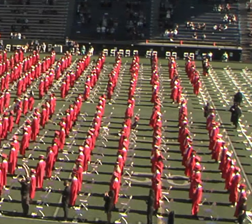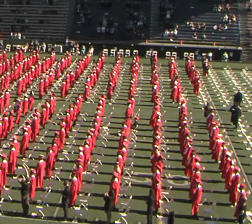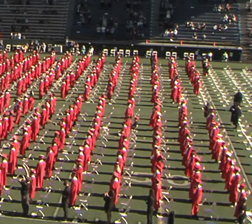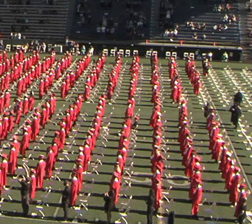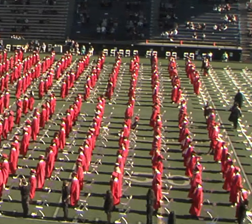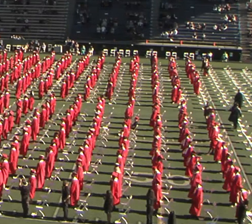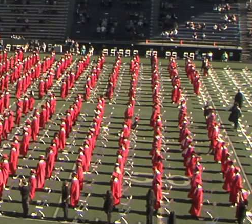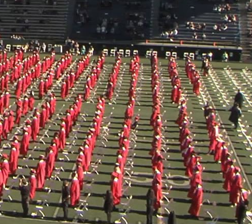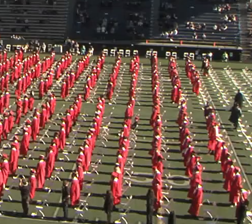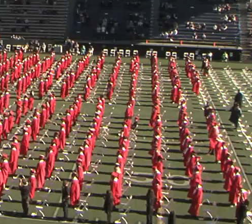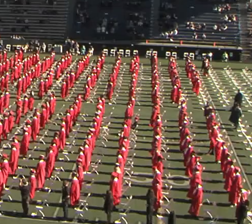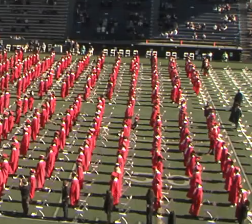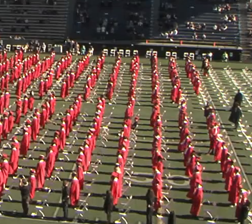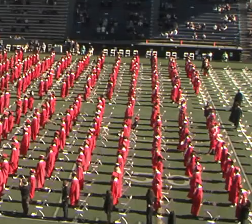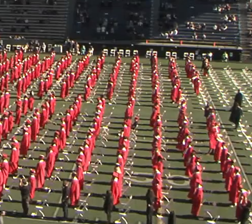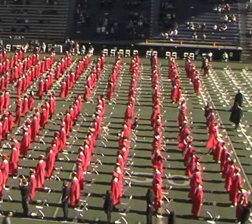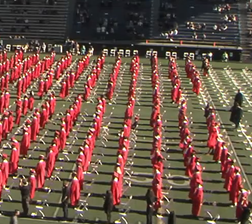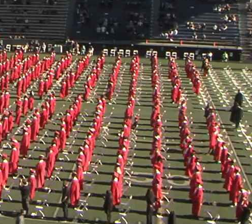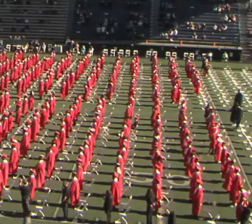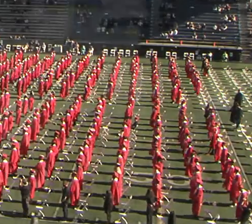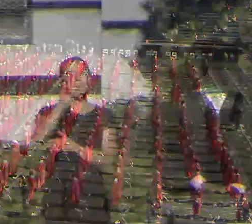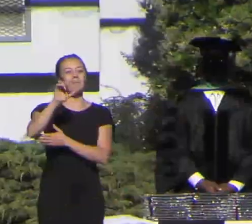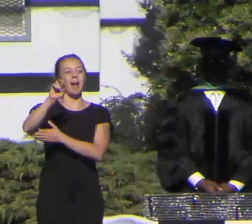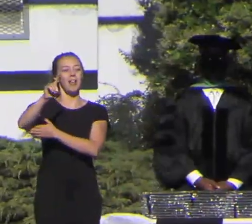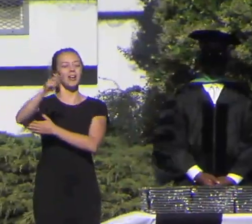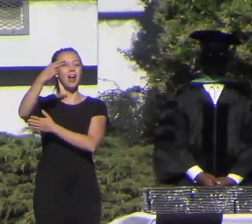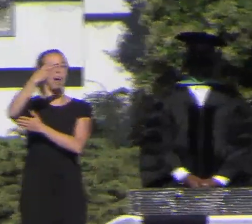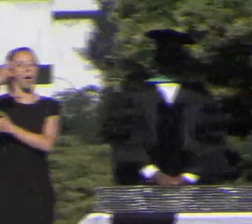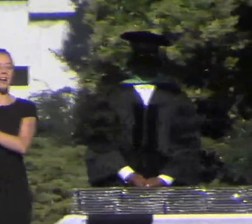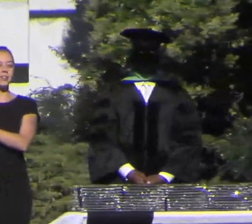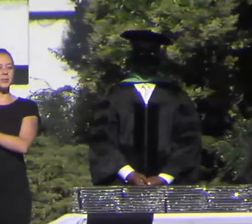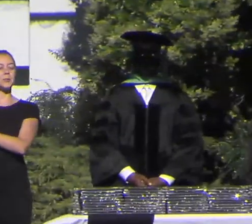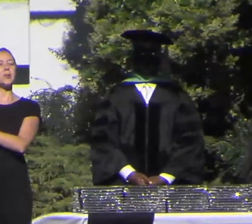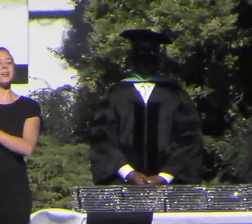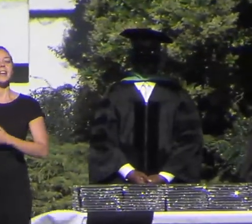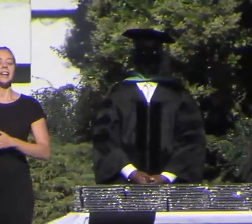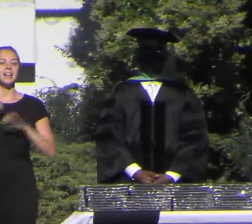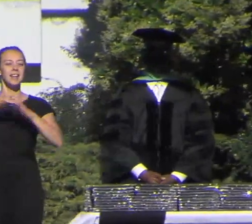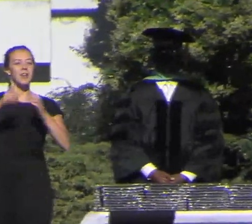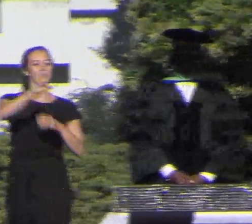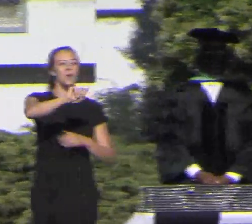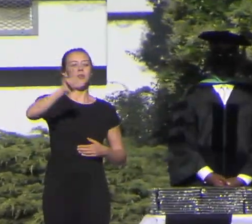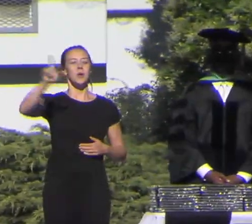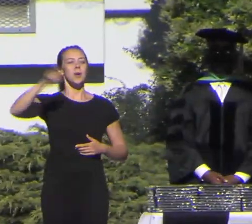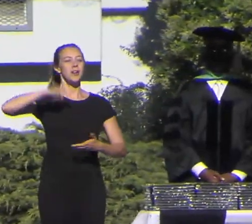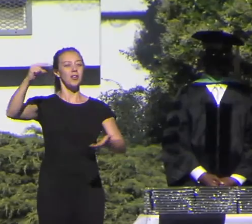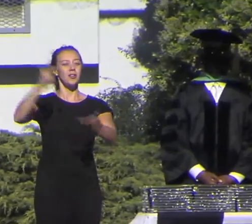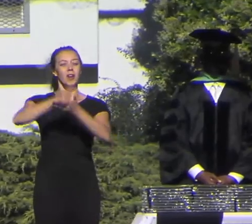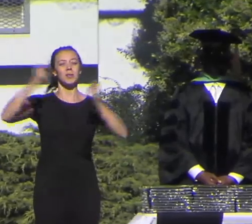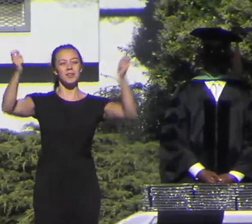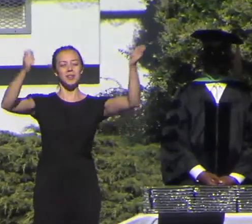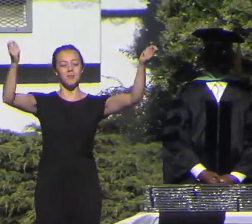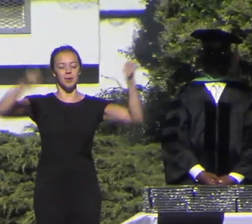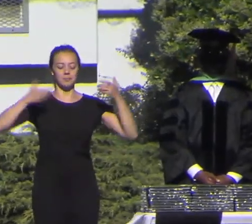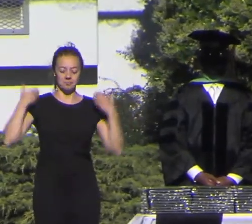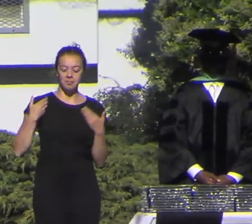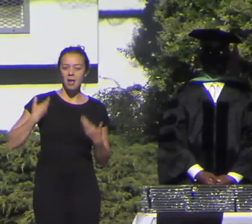Welcome to the Ballard High School class of “21 graduation ceremony. My name is Kevin Wynkoop and I could not be more